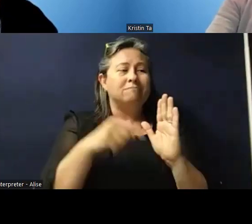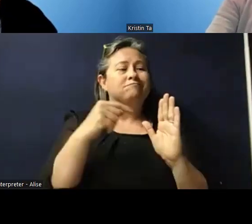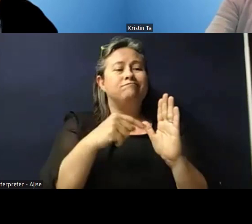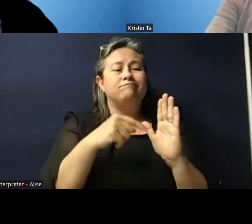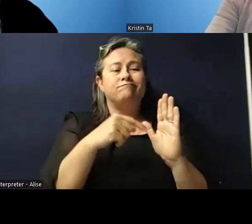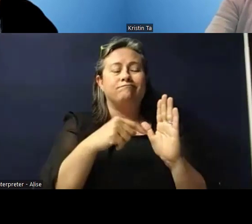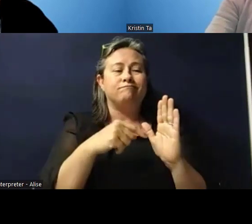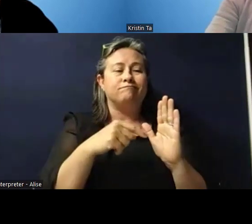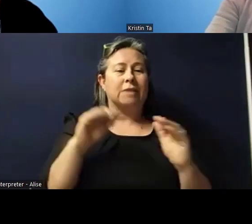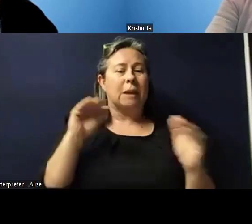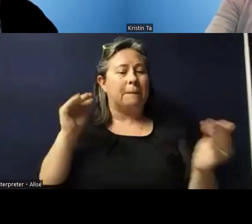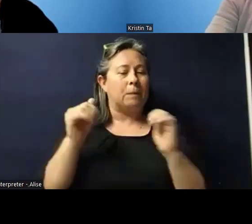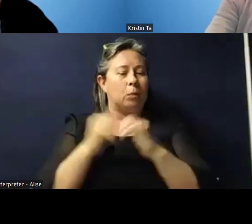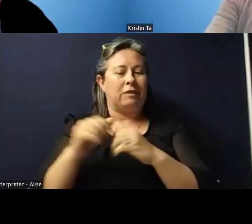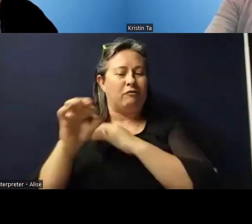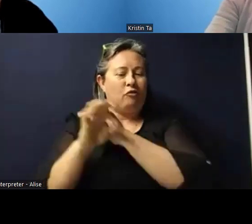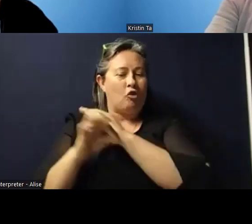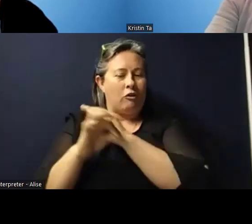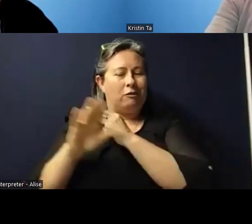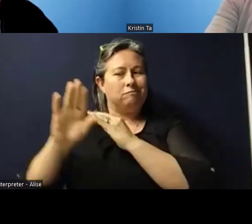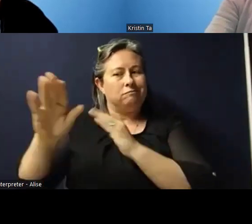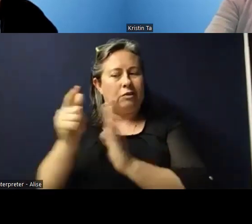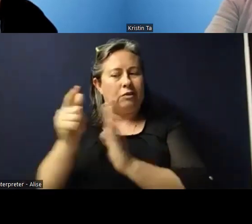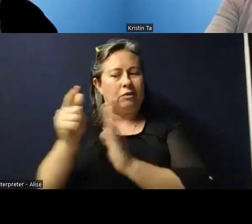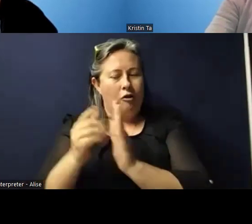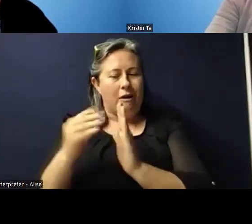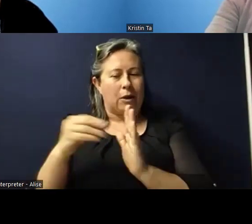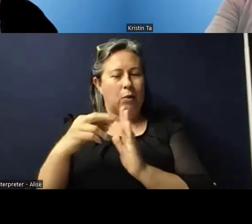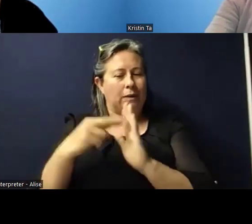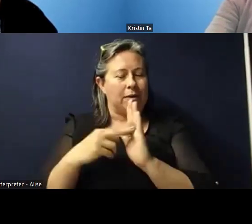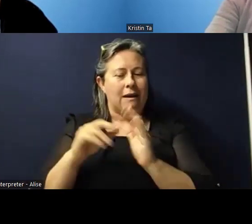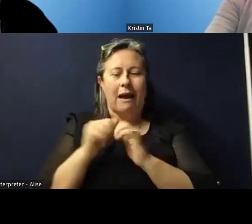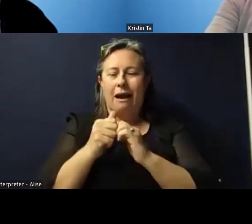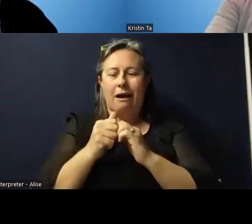versus the foreign laws and regulations and how those are handled.